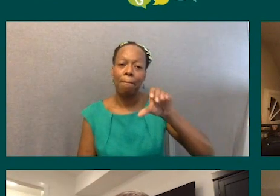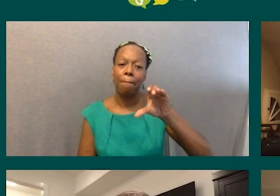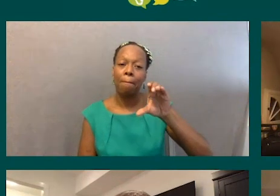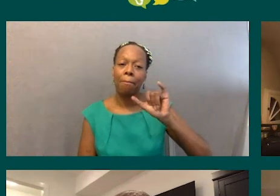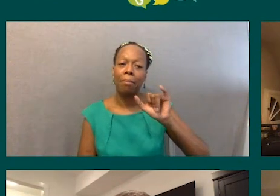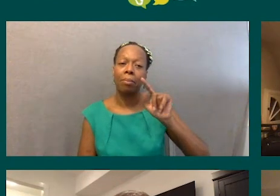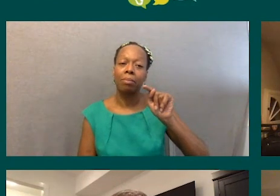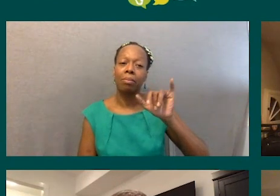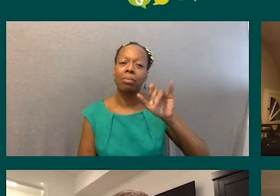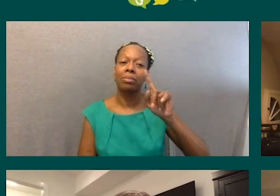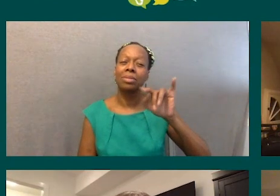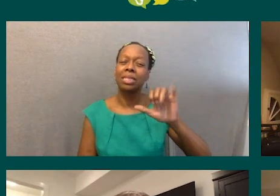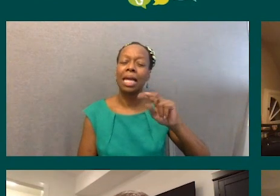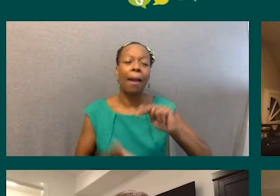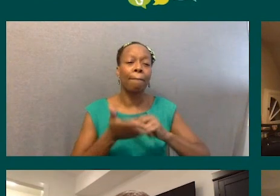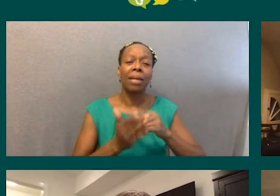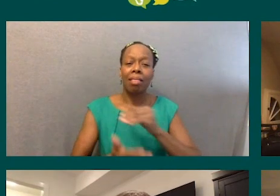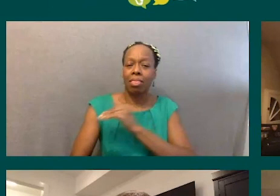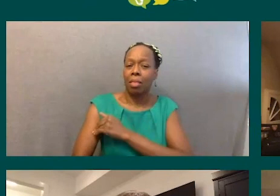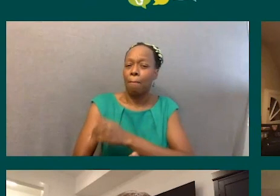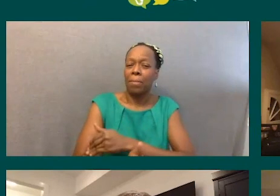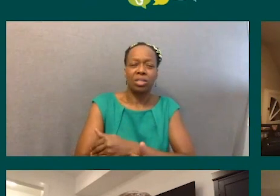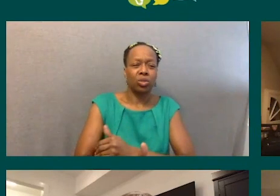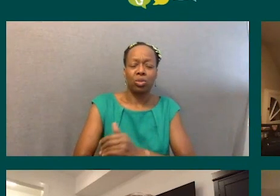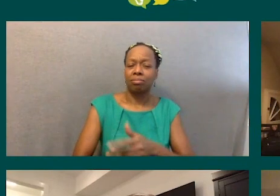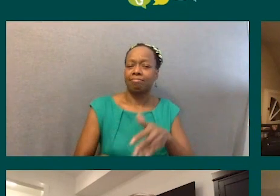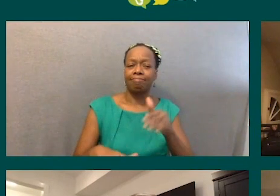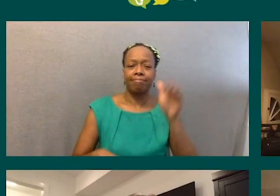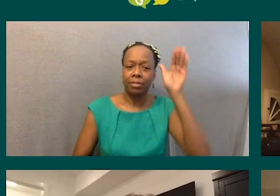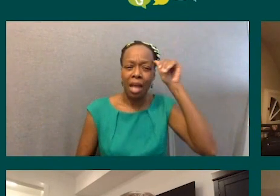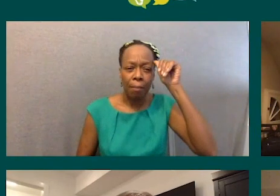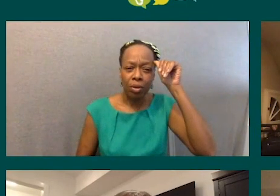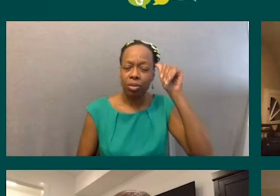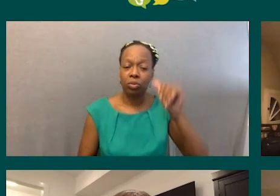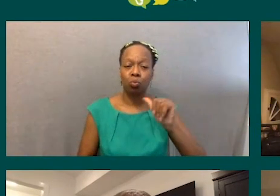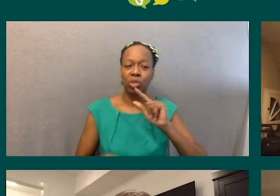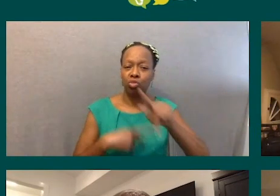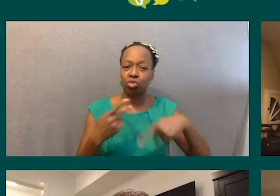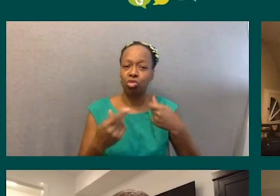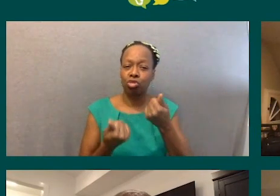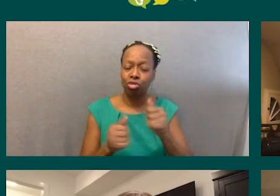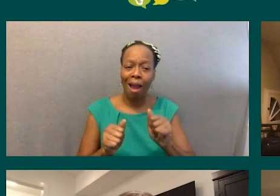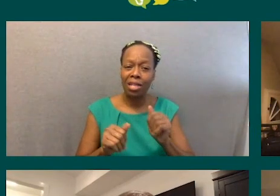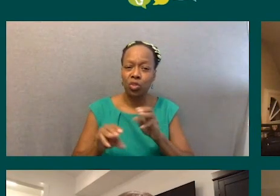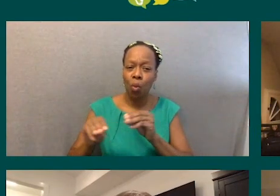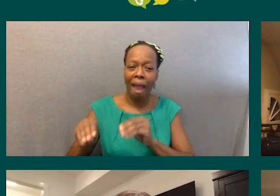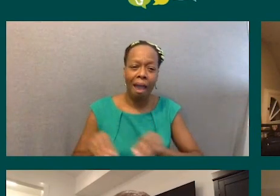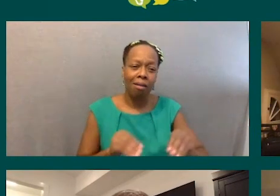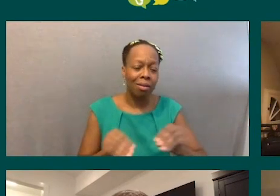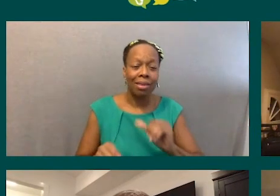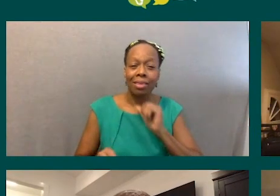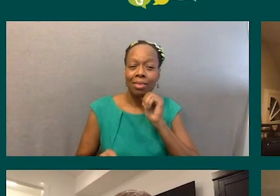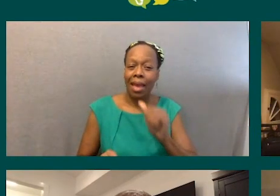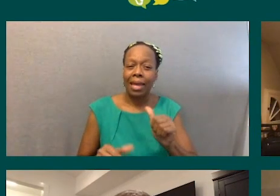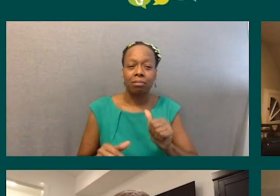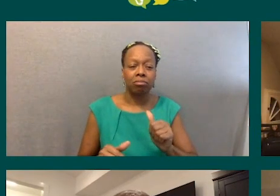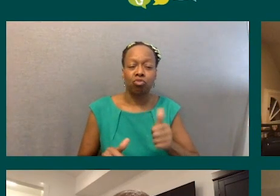are all very stubborn and active and any time you try to stretch a muscle, relax the muscle, they wont relax.